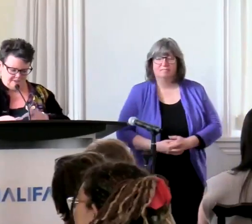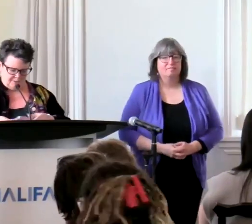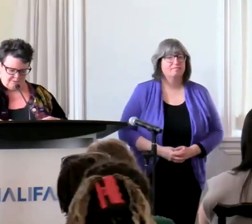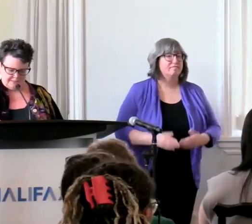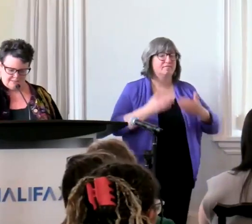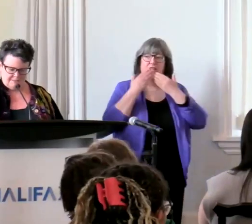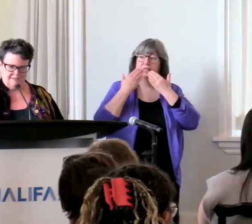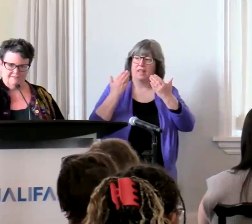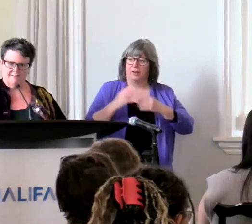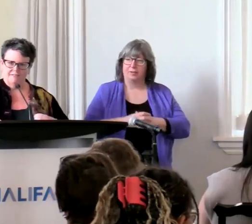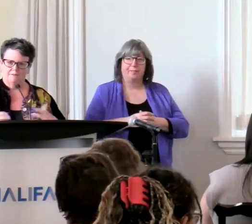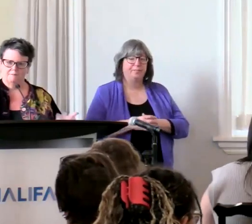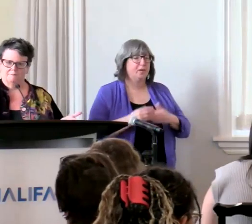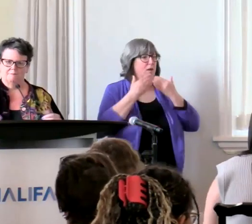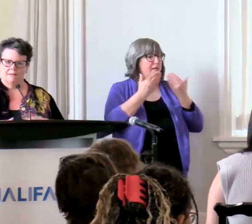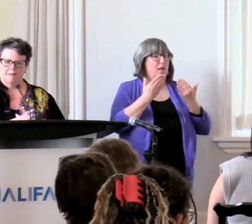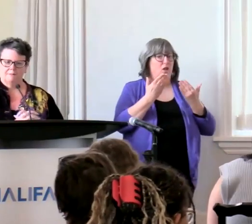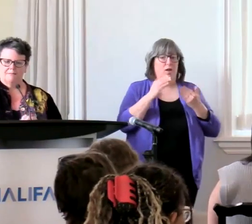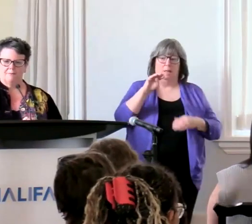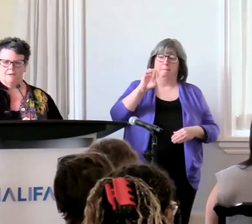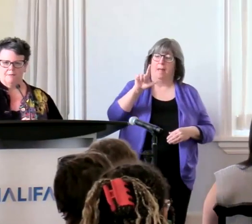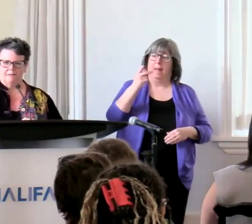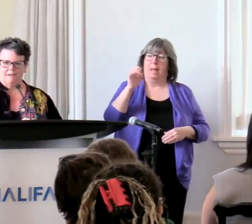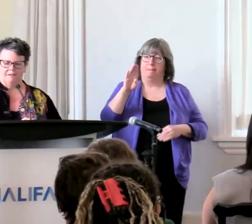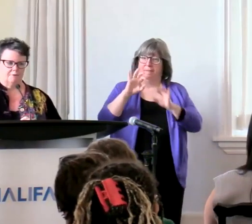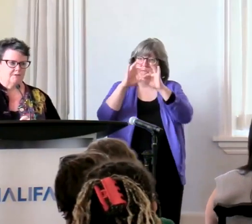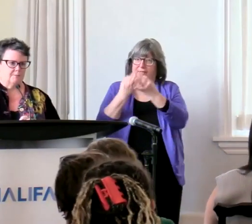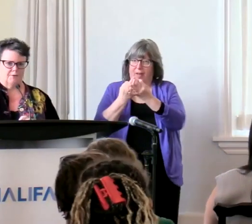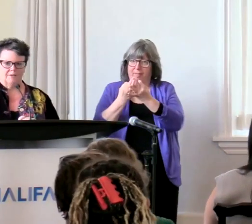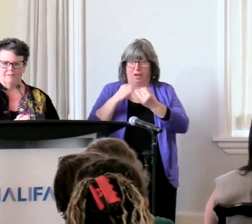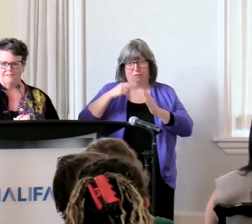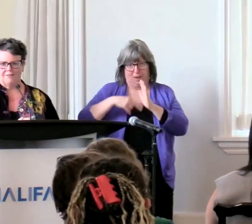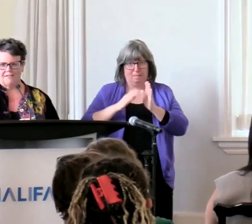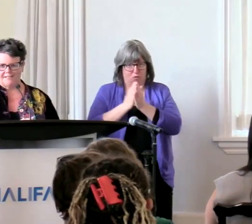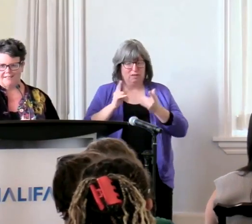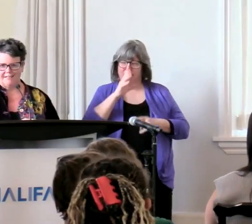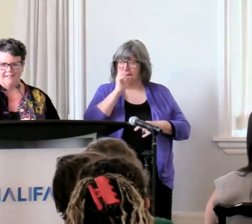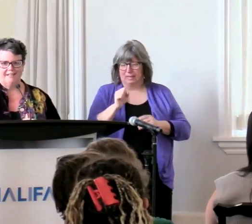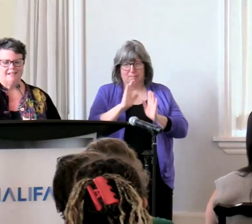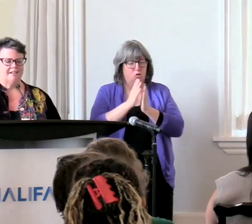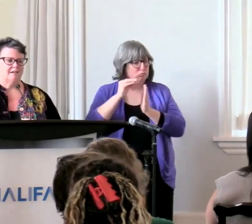Thank you. I would like to thank the Mel Hebb' family. I have read the book. It's fascinating.